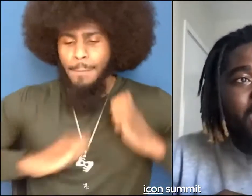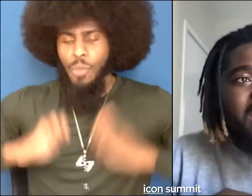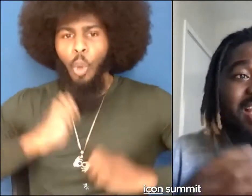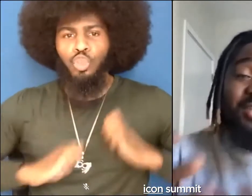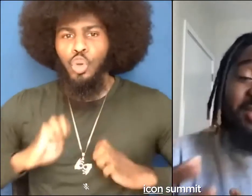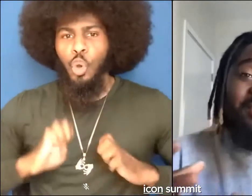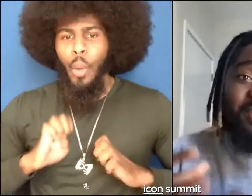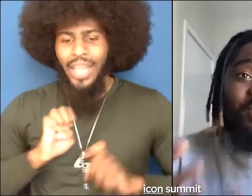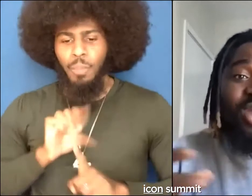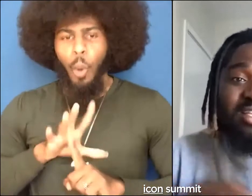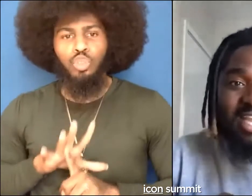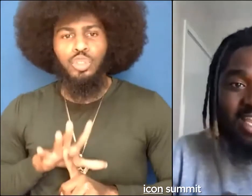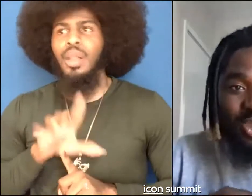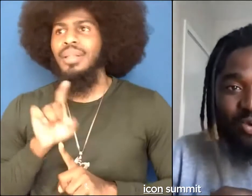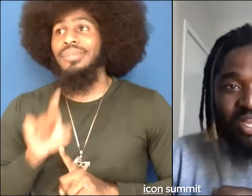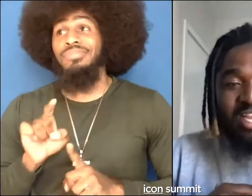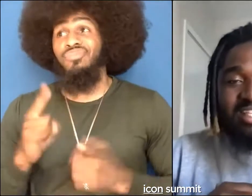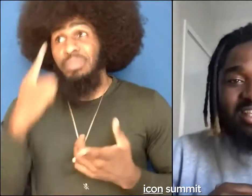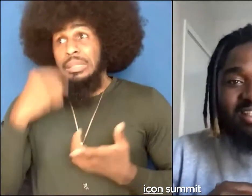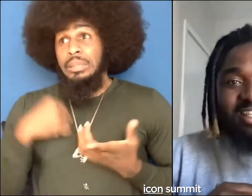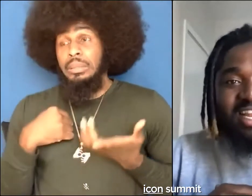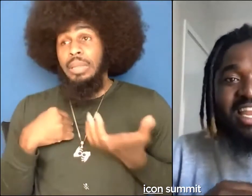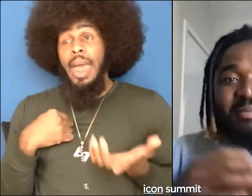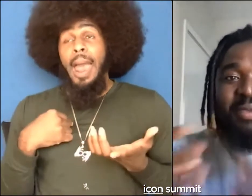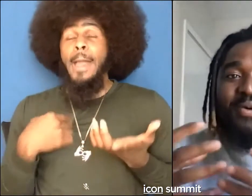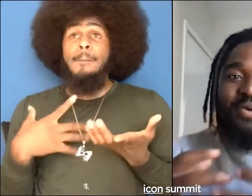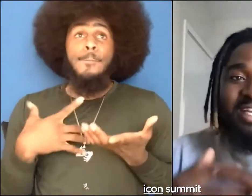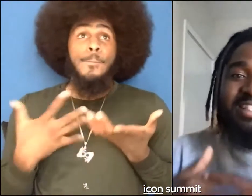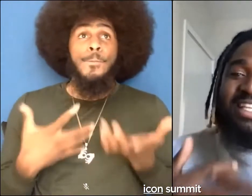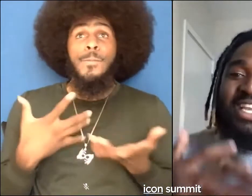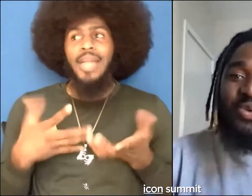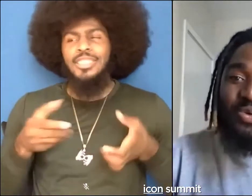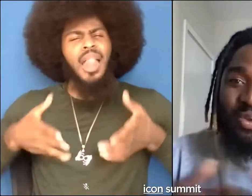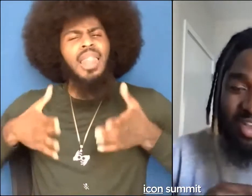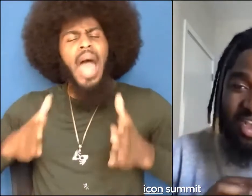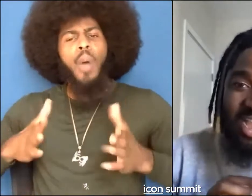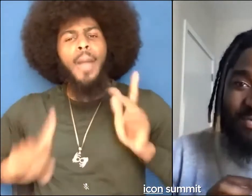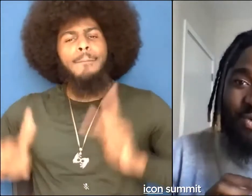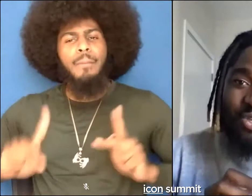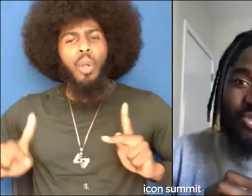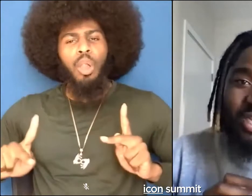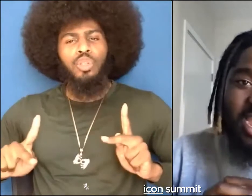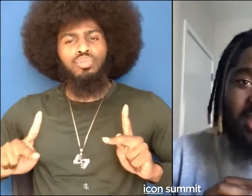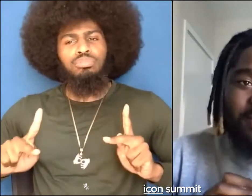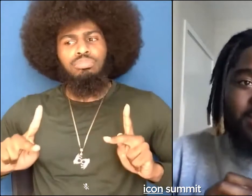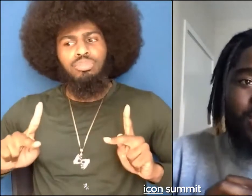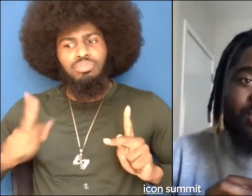I like to think that more is like, you know, just letting people see you for who you truly are.